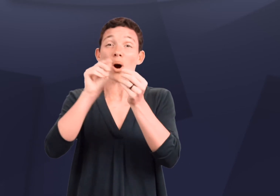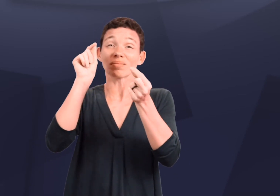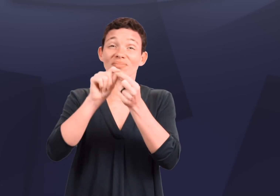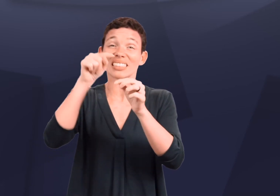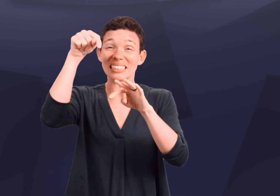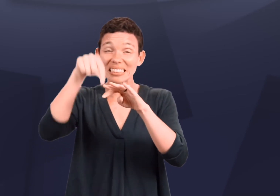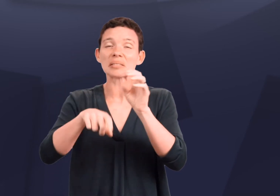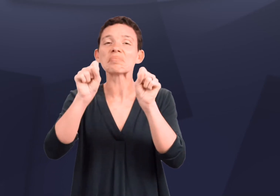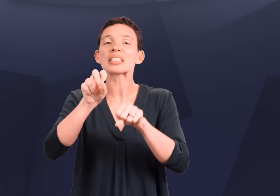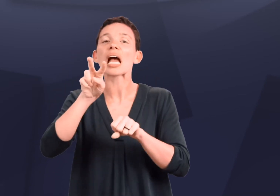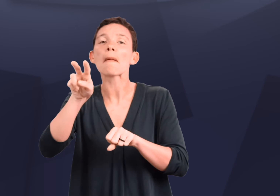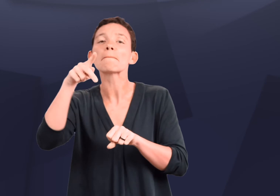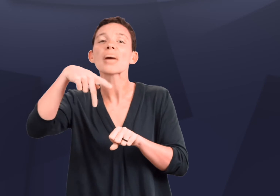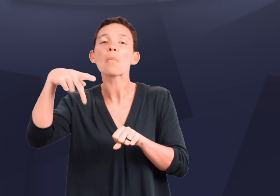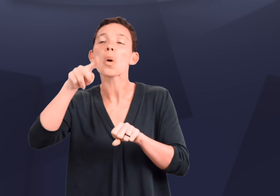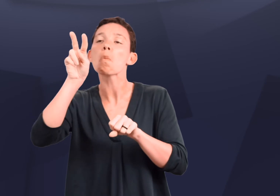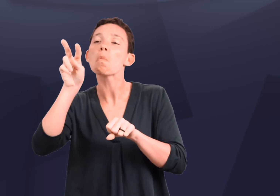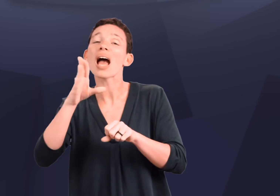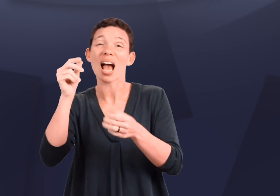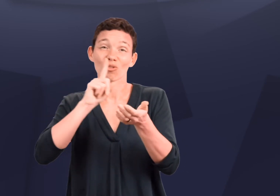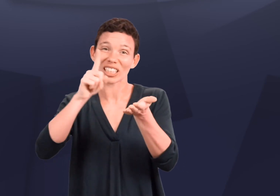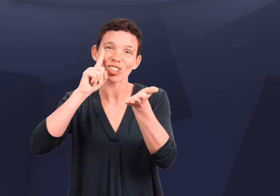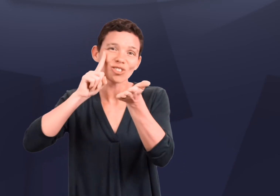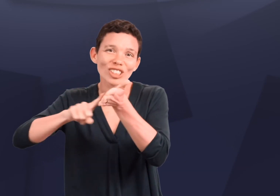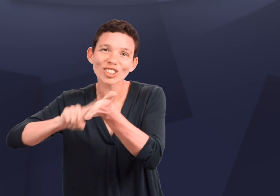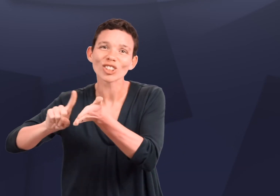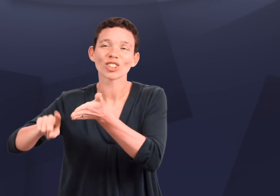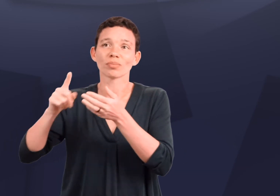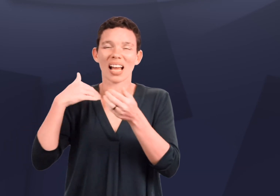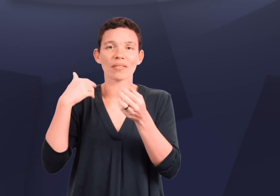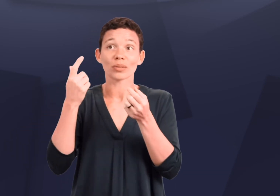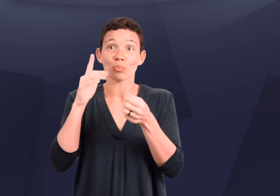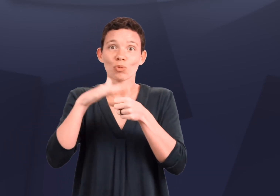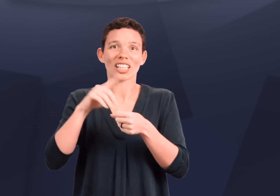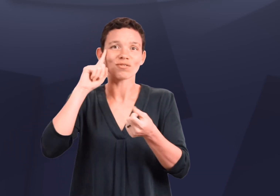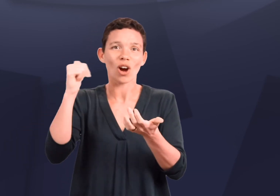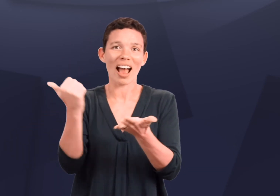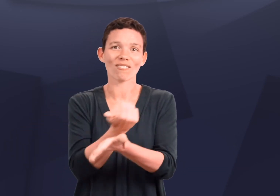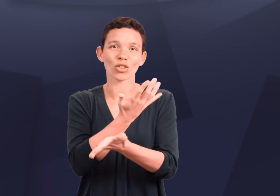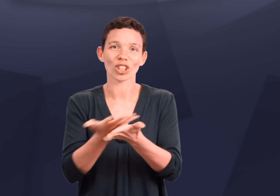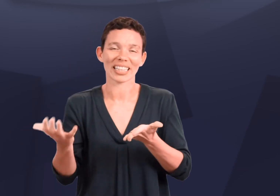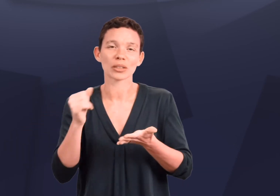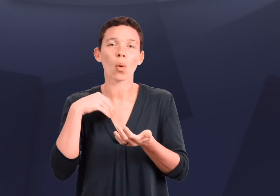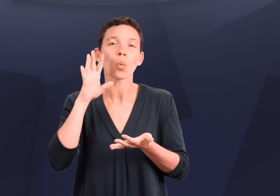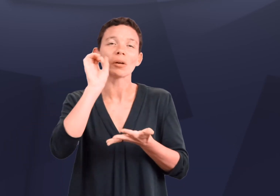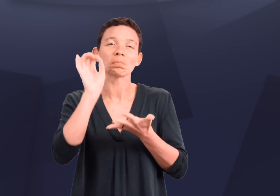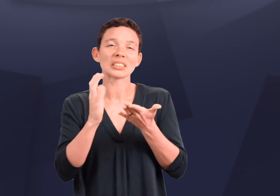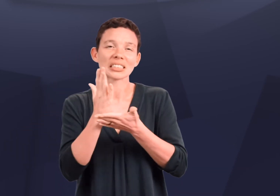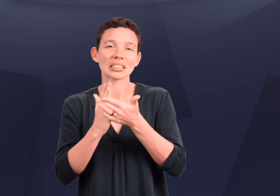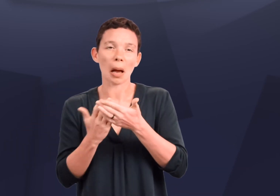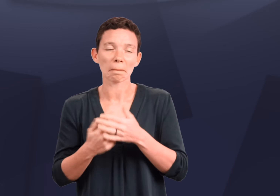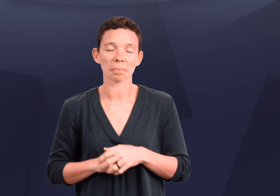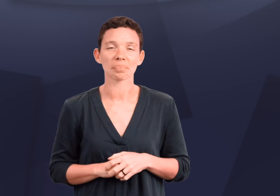For a more in-depth list, see the PowerPoint, or if you research, you will see there is oppression for nearly everything.